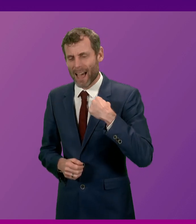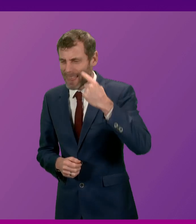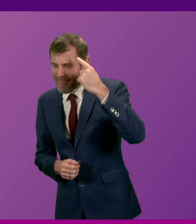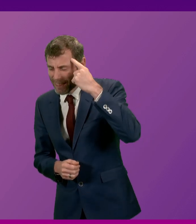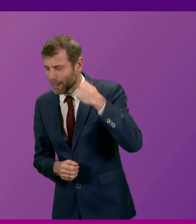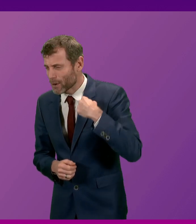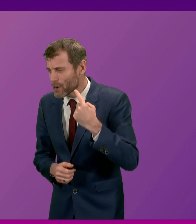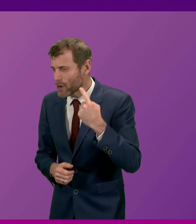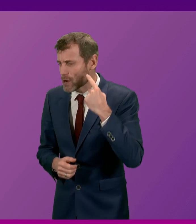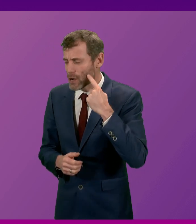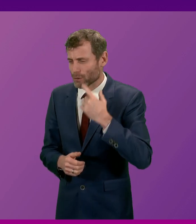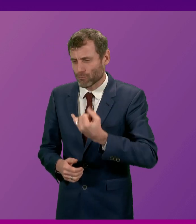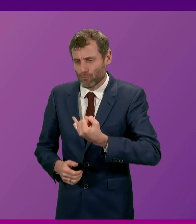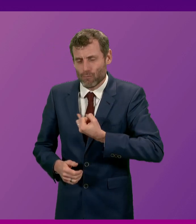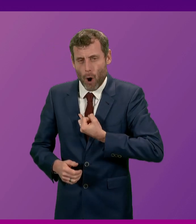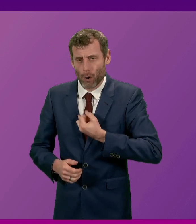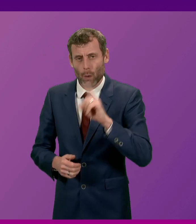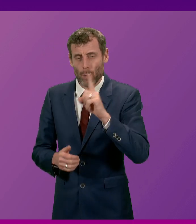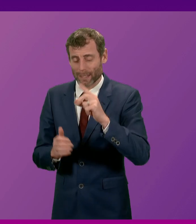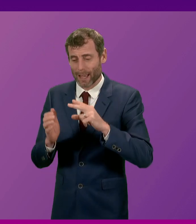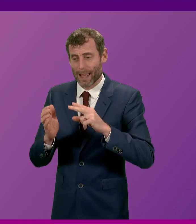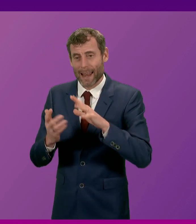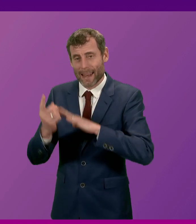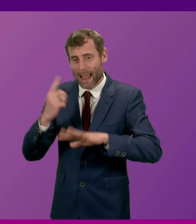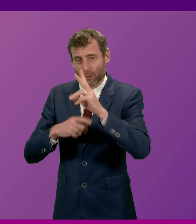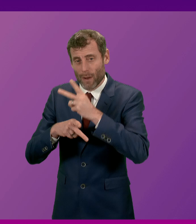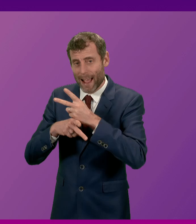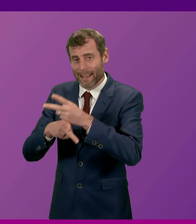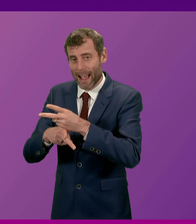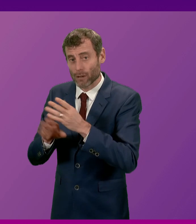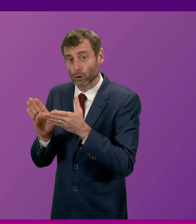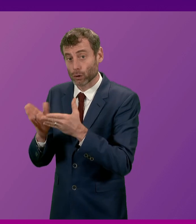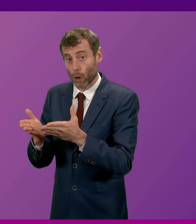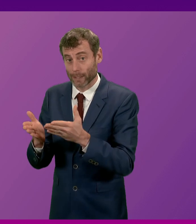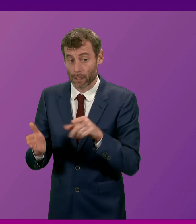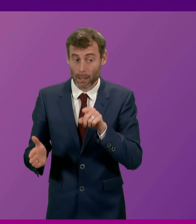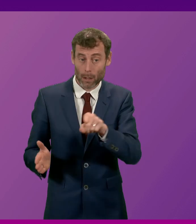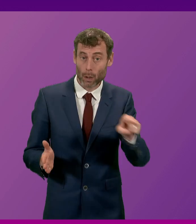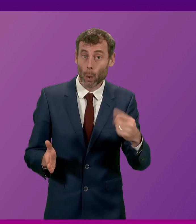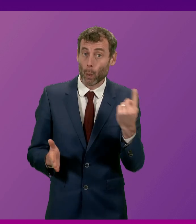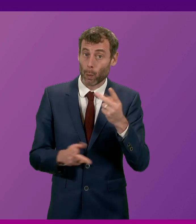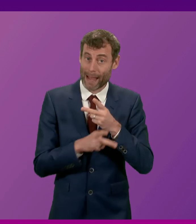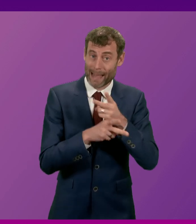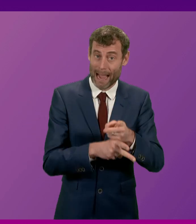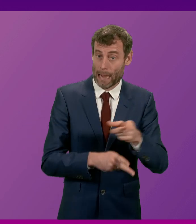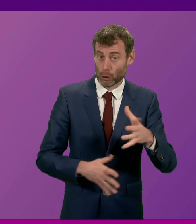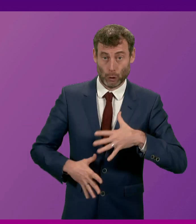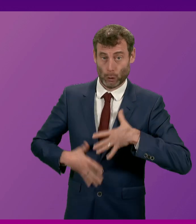care service is opposed by care users. That is not the case; disabled people’s organisations,